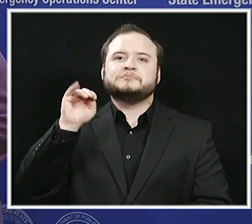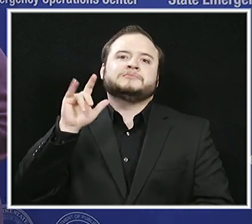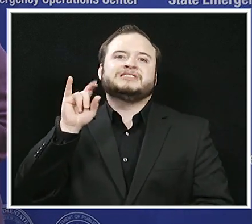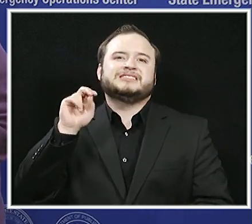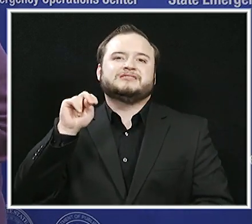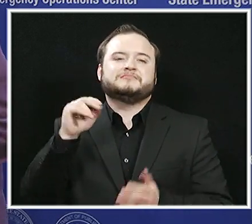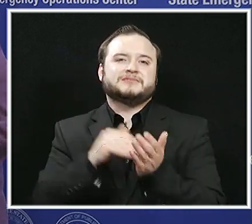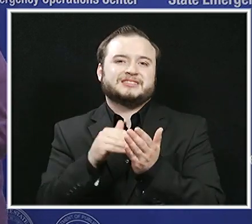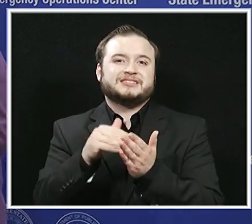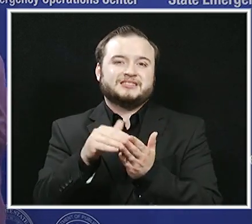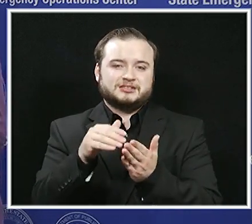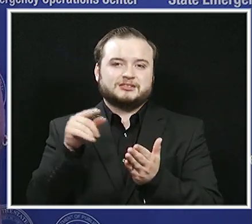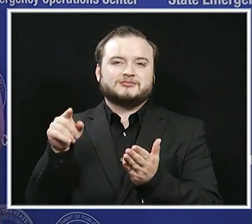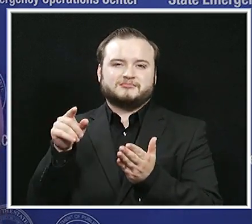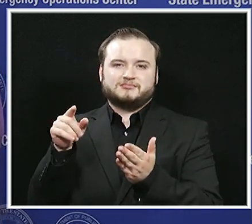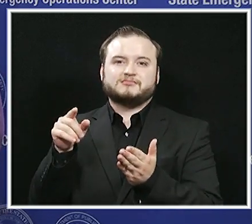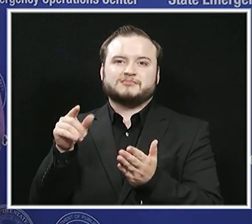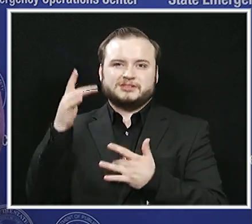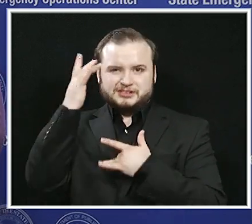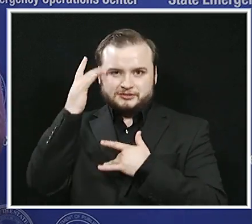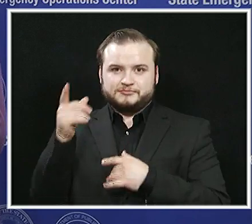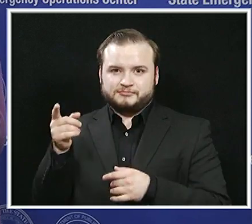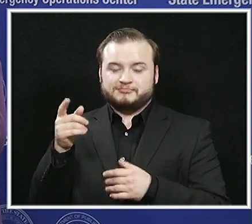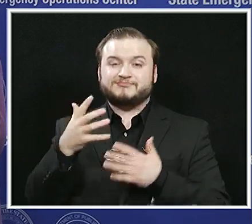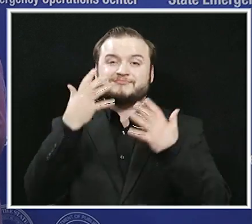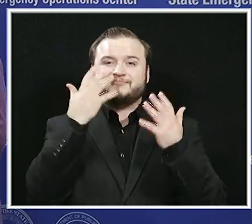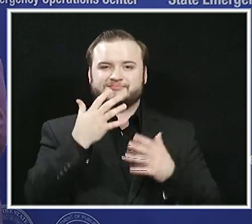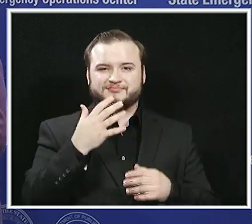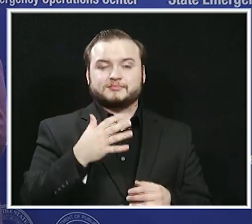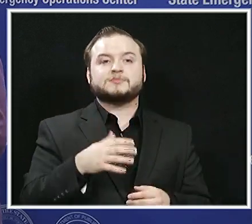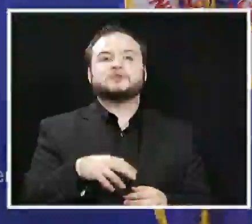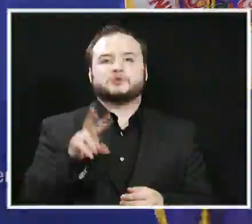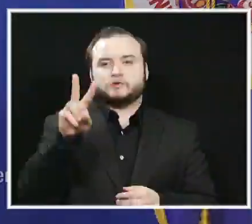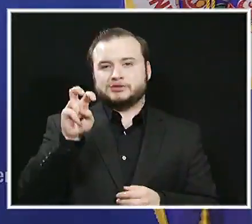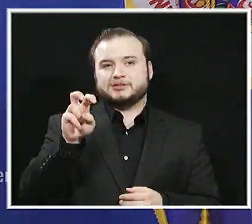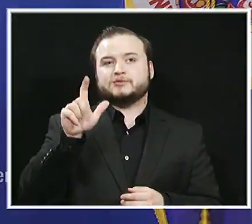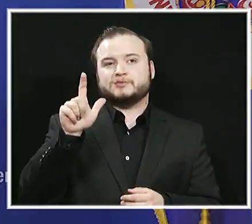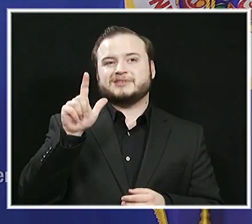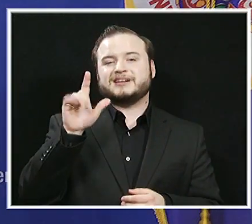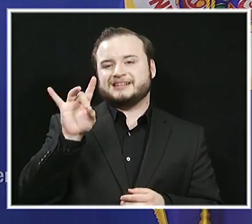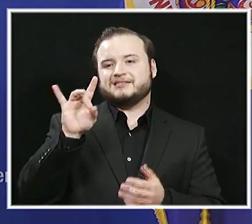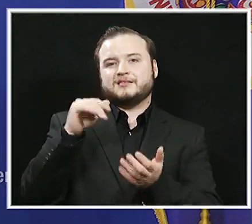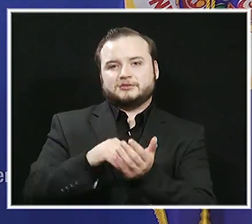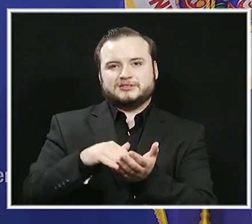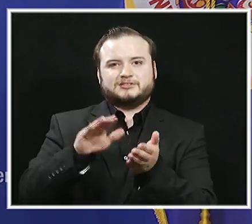Just want to give you a brief update globally this morning we were over 2.3 million cases around the world